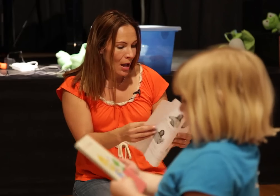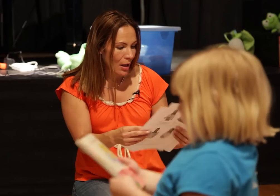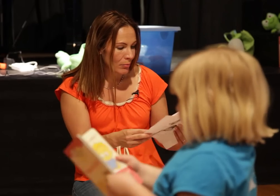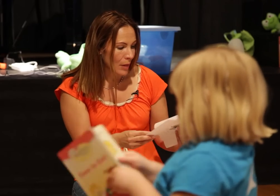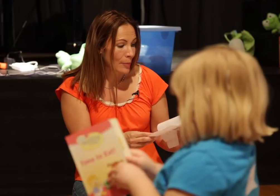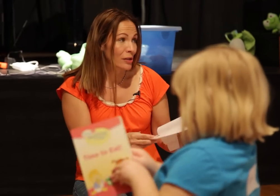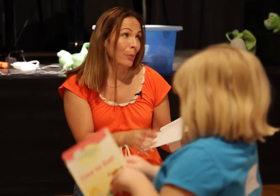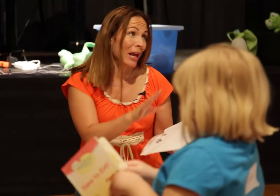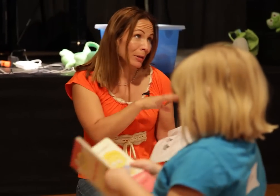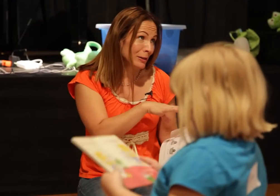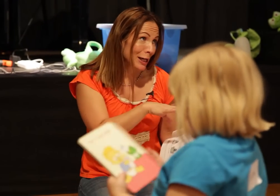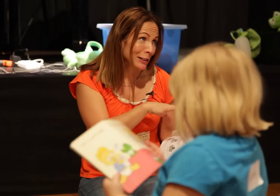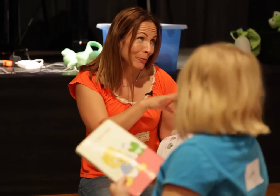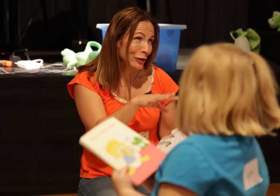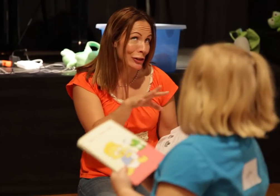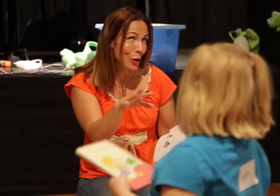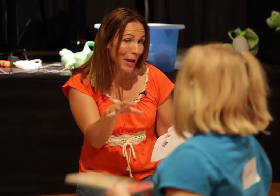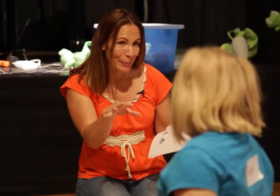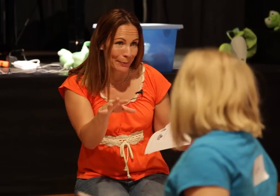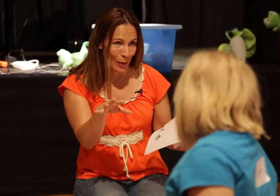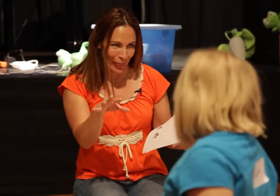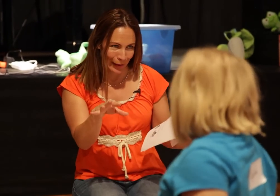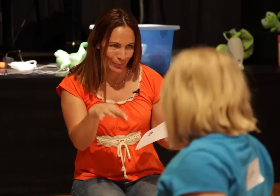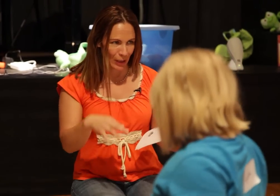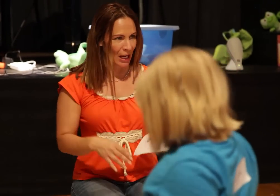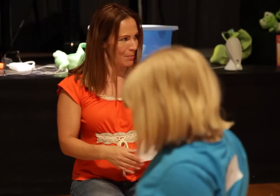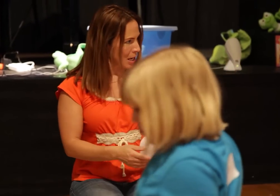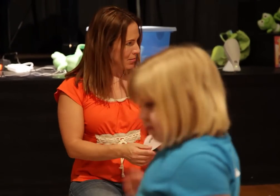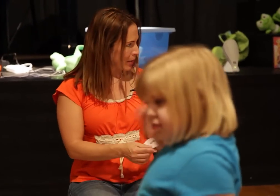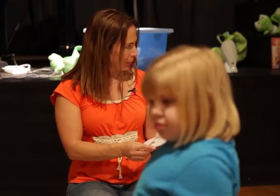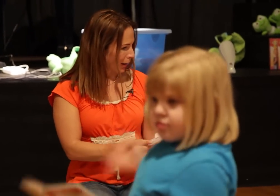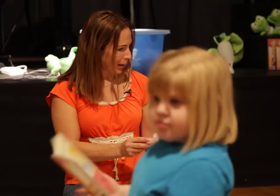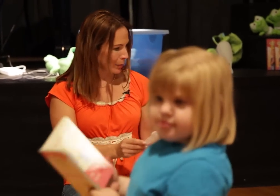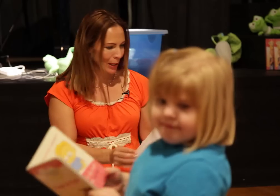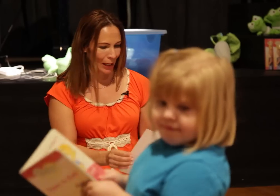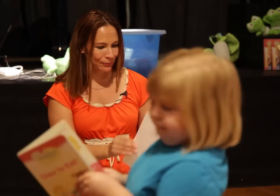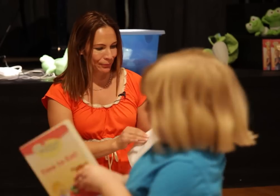Options for baby. Signing Time versus no baby when they're like, "I'm not a baby. I'm a big kid."